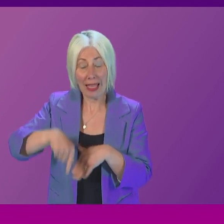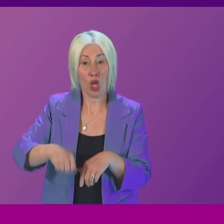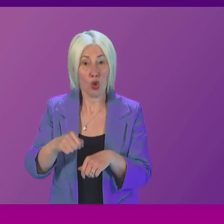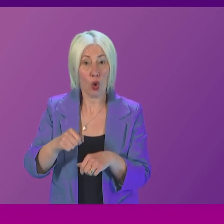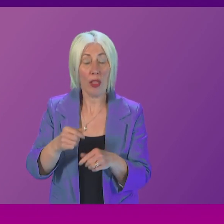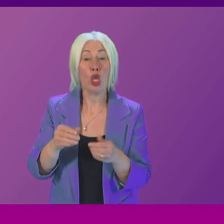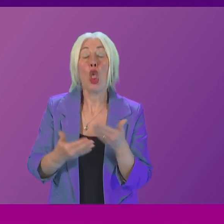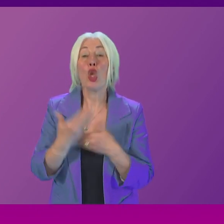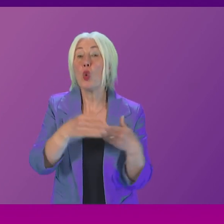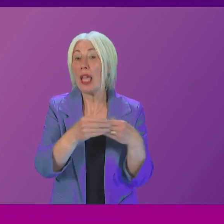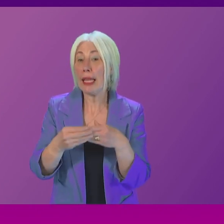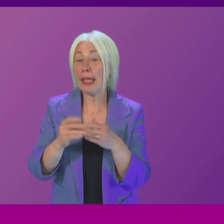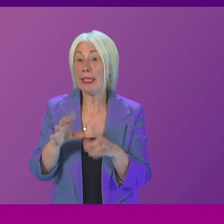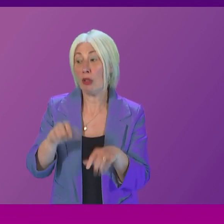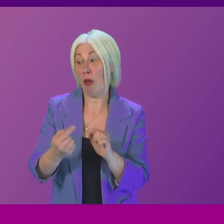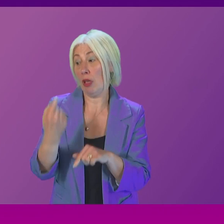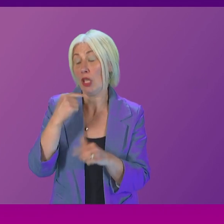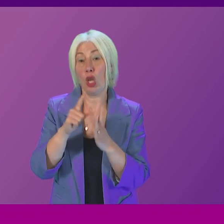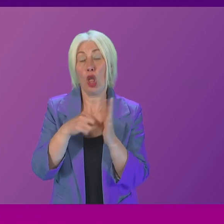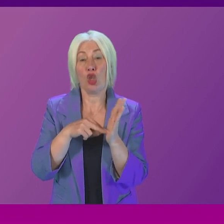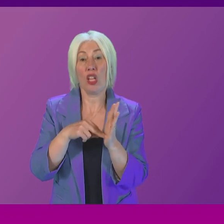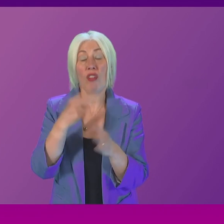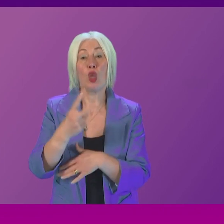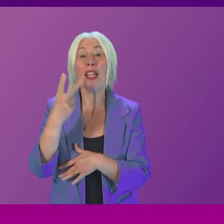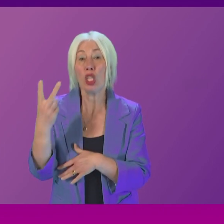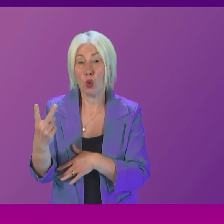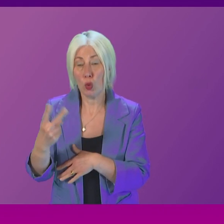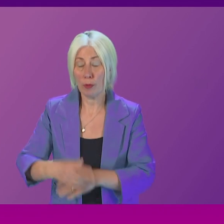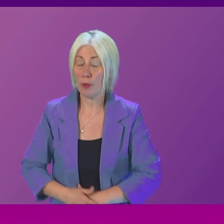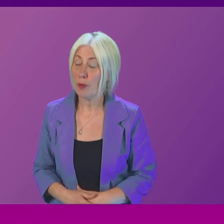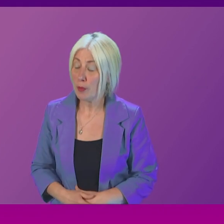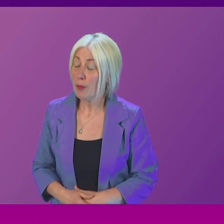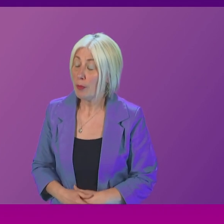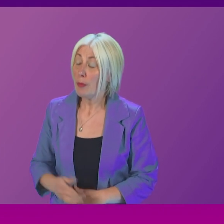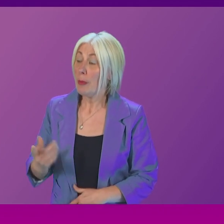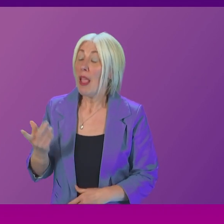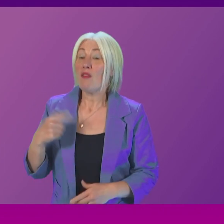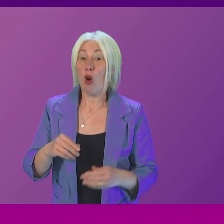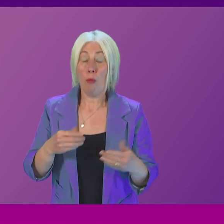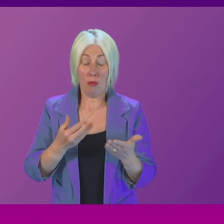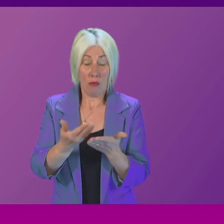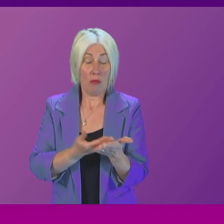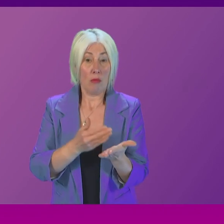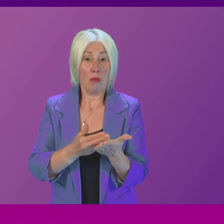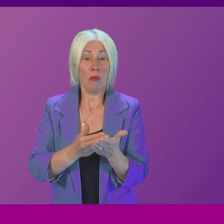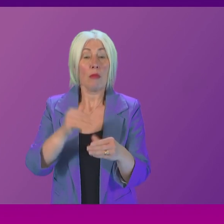In line with requirements that the Parliament agreed to, the content of sentencing guidelines